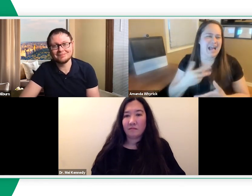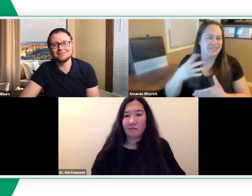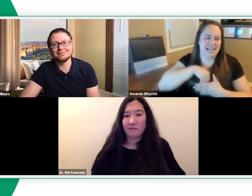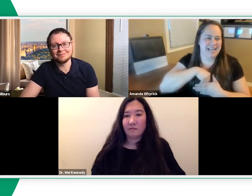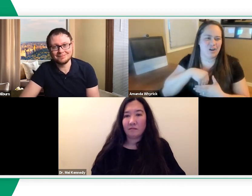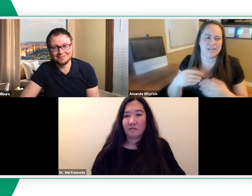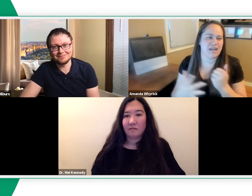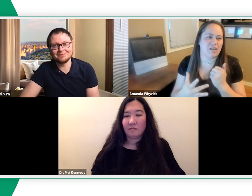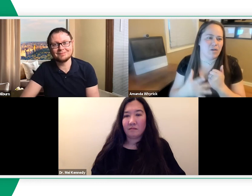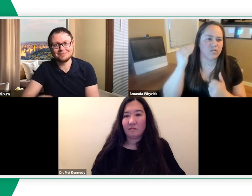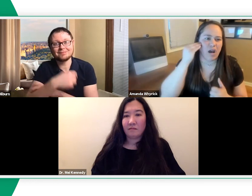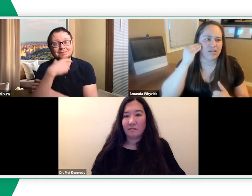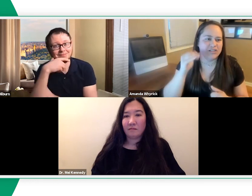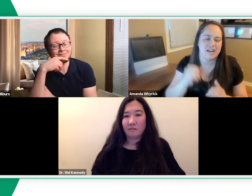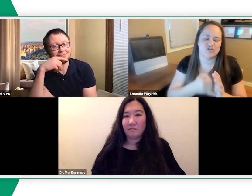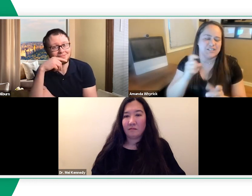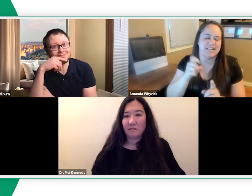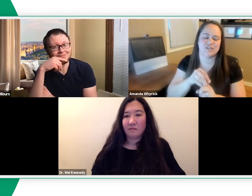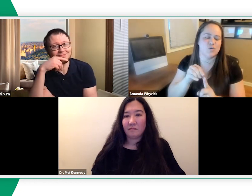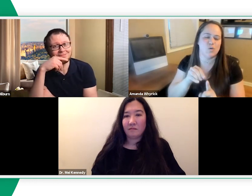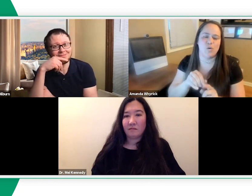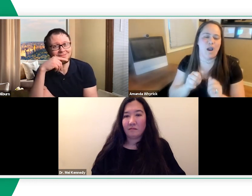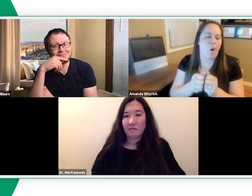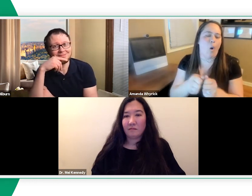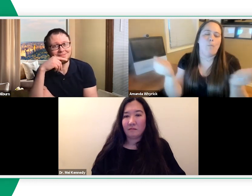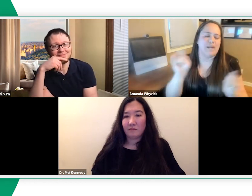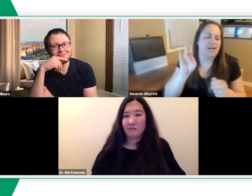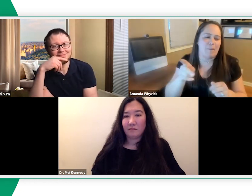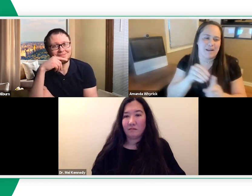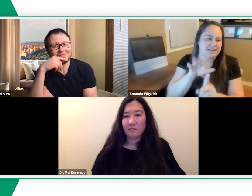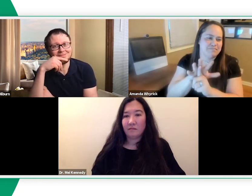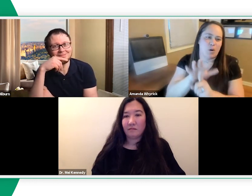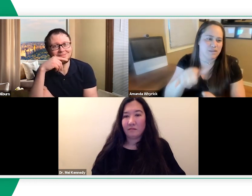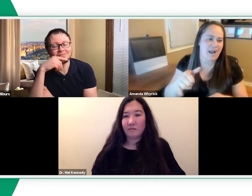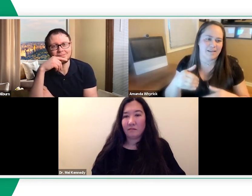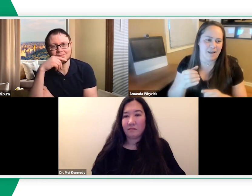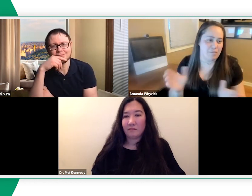have an inherent technical knowledge, and you just need to open it up, and expose that,